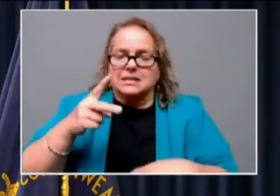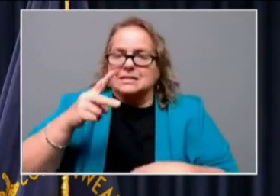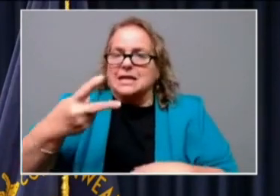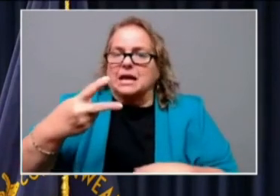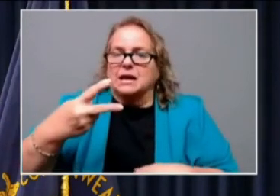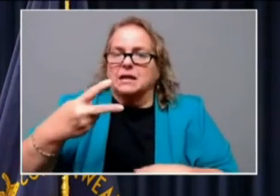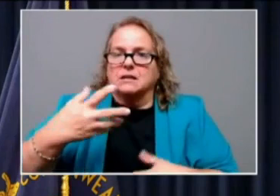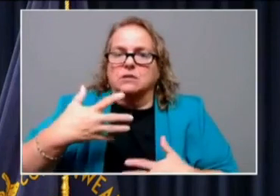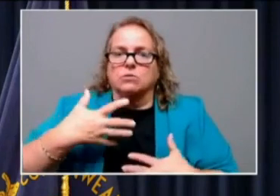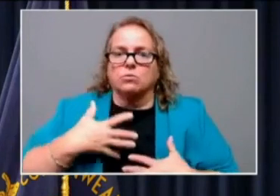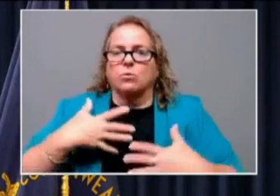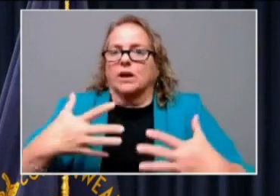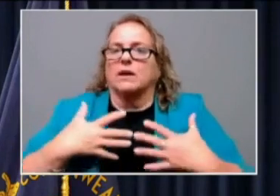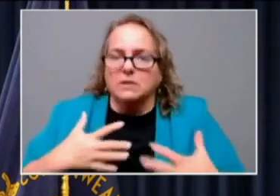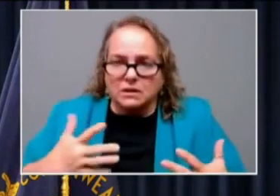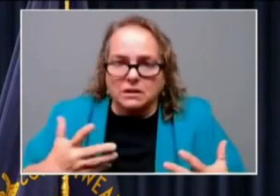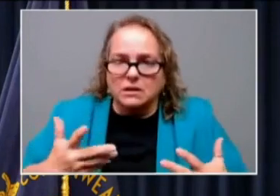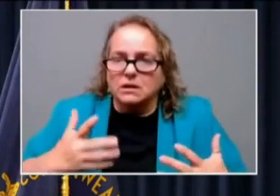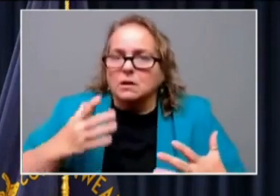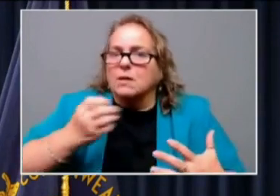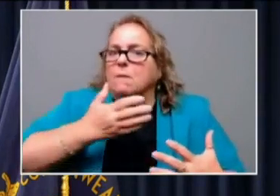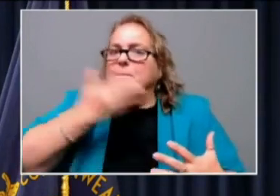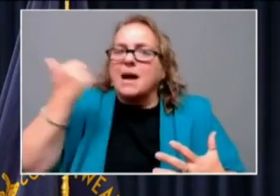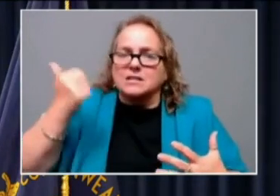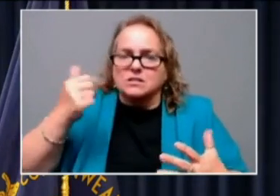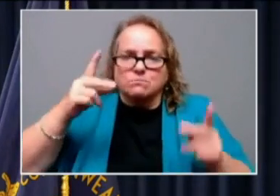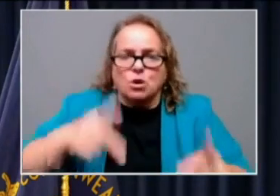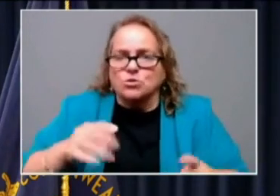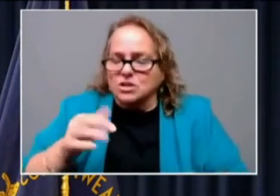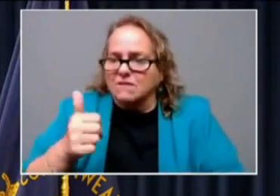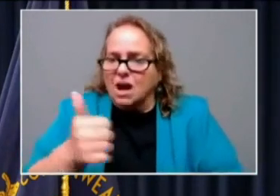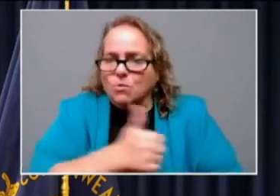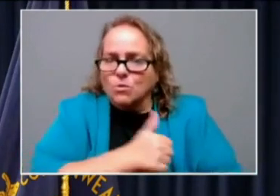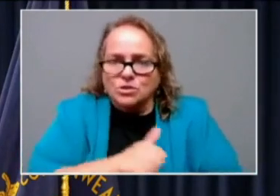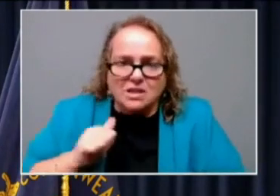versions of ourselves. We've all got to push through. So I'm asking you to